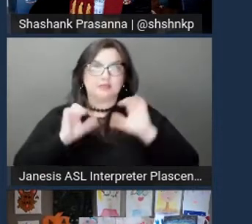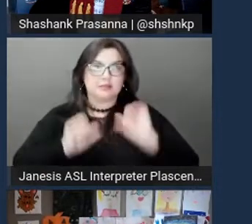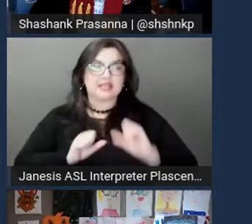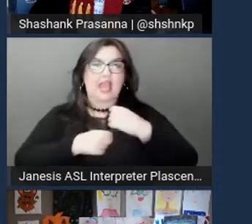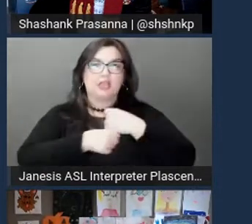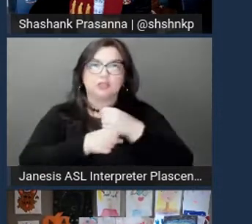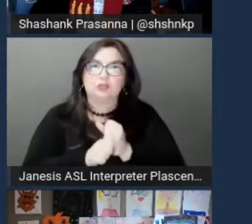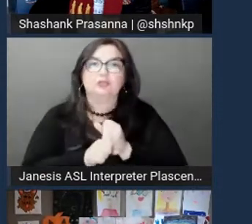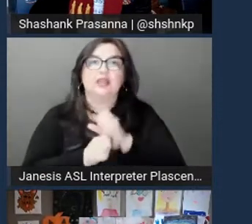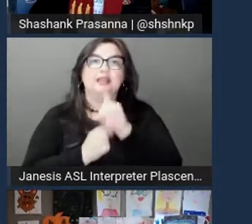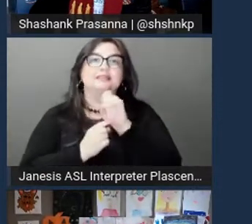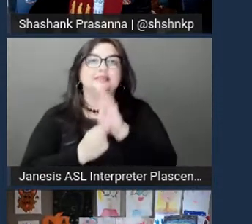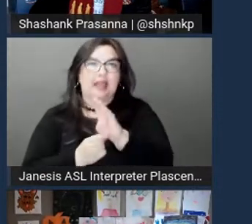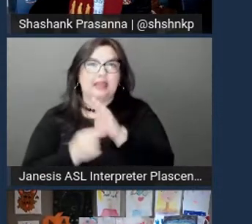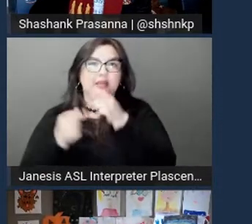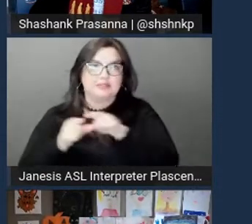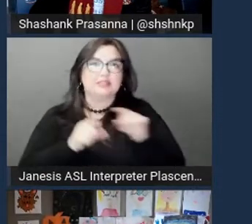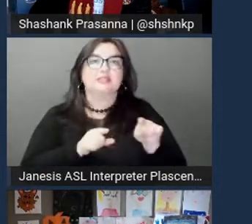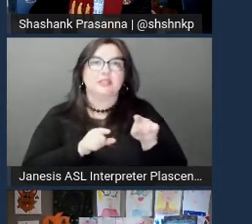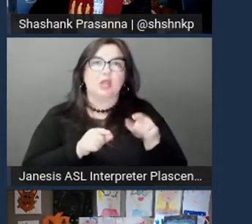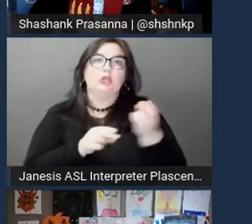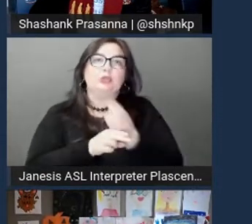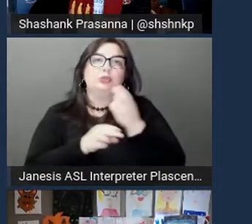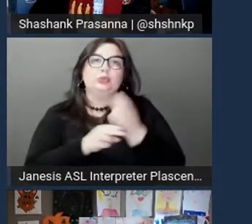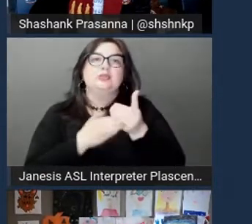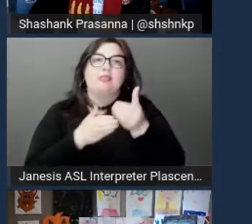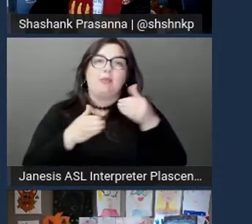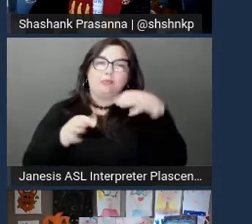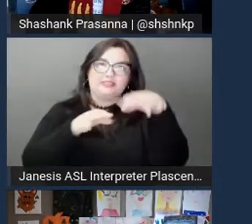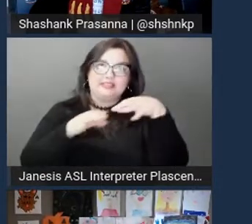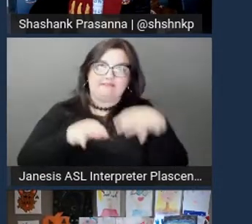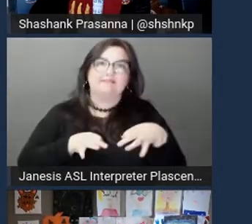using the predefined engine versions. For example, in the RDS Oracle,